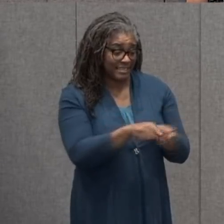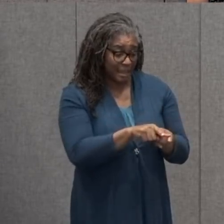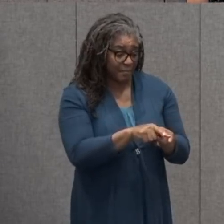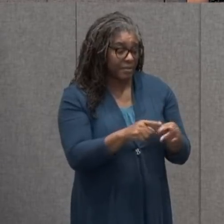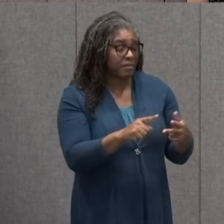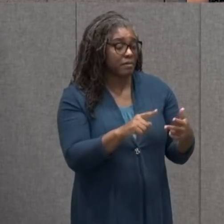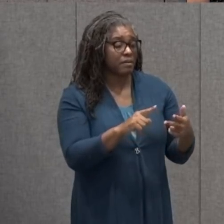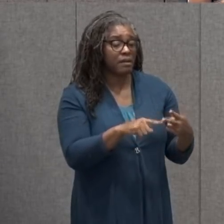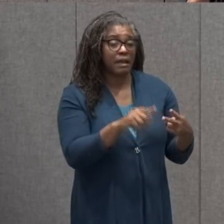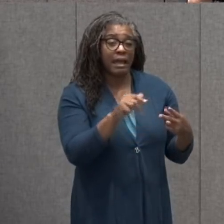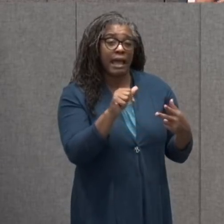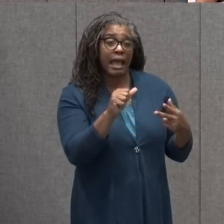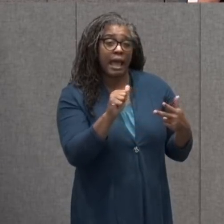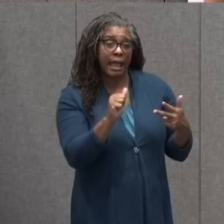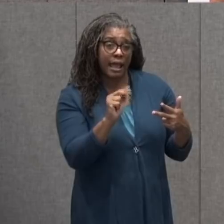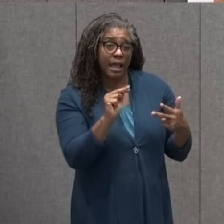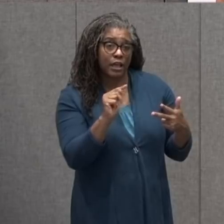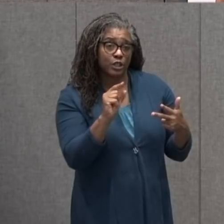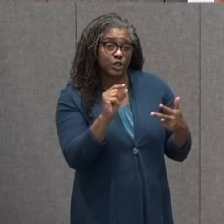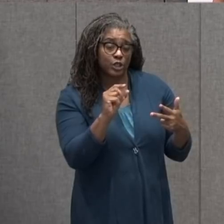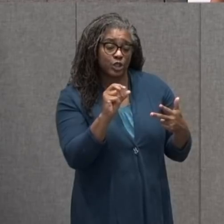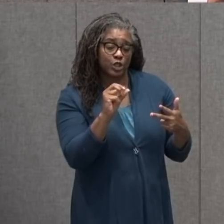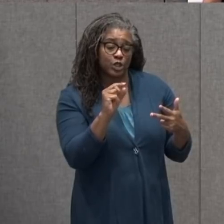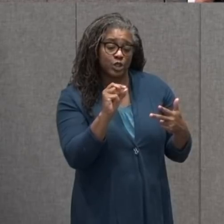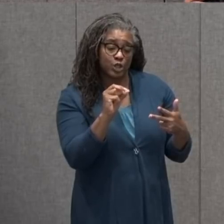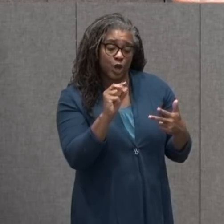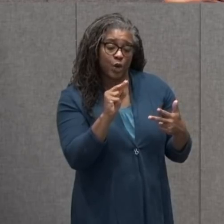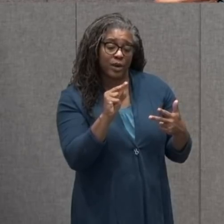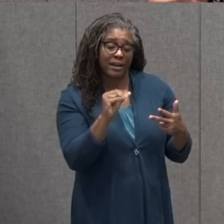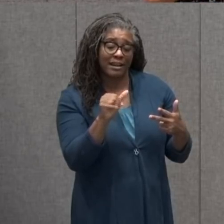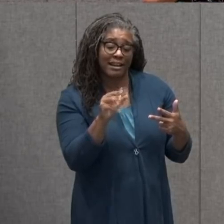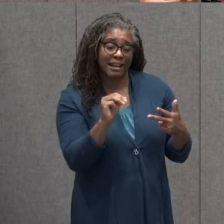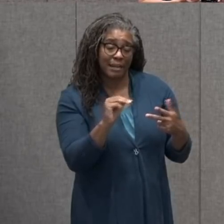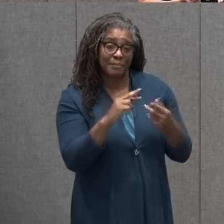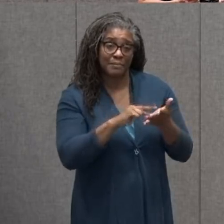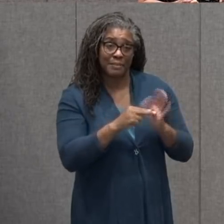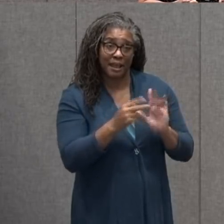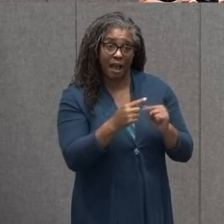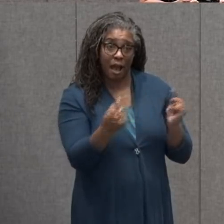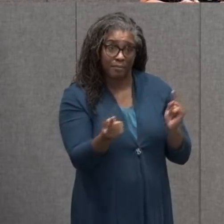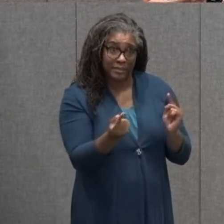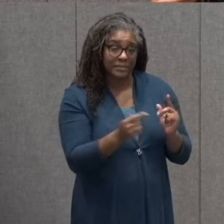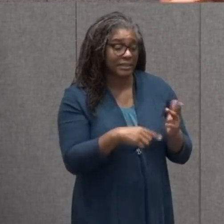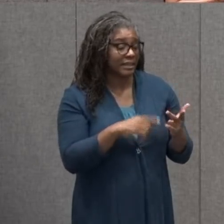Score a lot of points. I want you to remember though, some of the words that we've had,